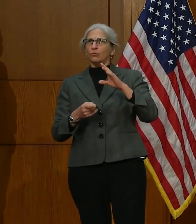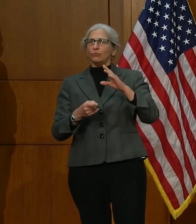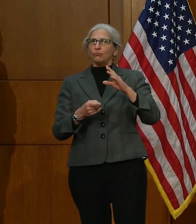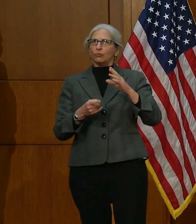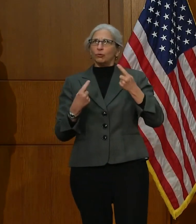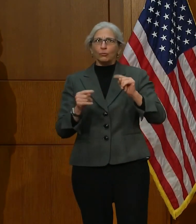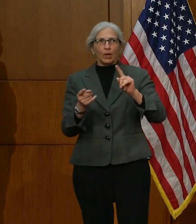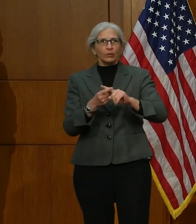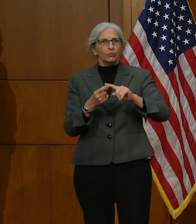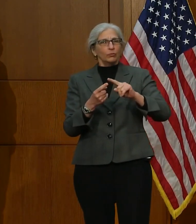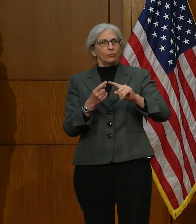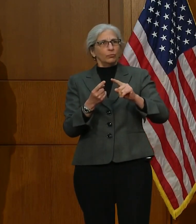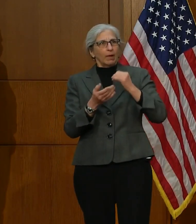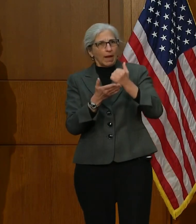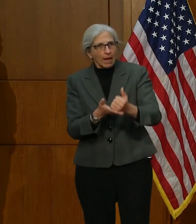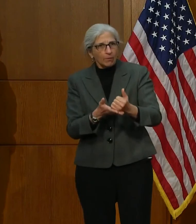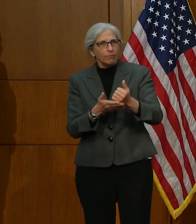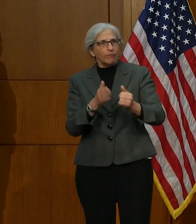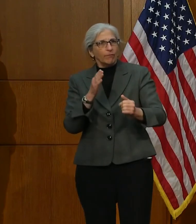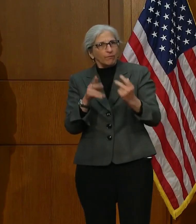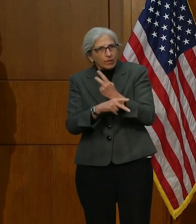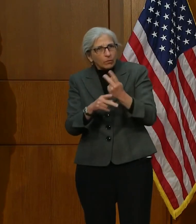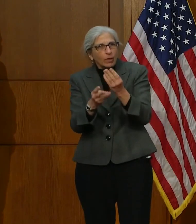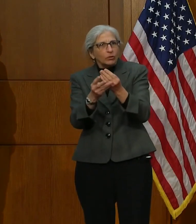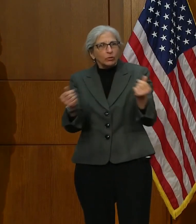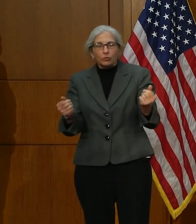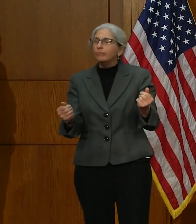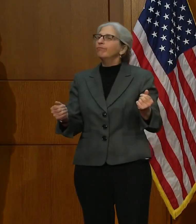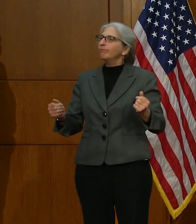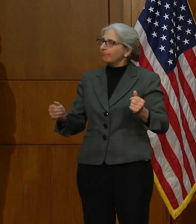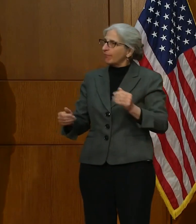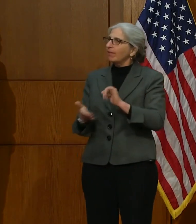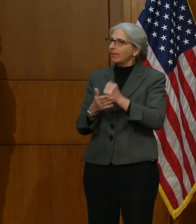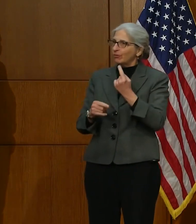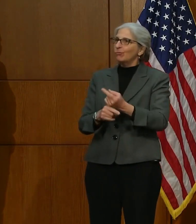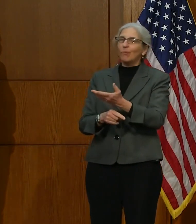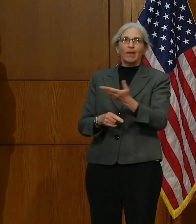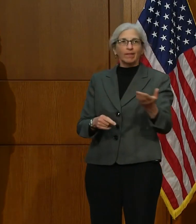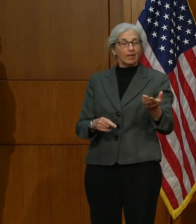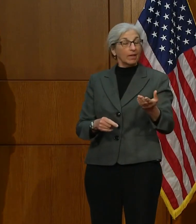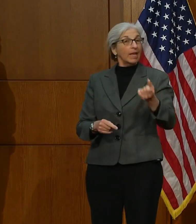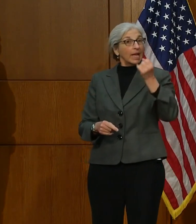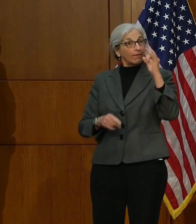PART OF THE SOLUTION. THAT'S A